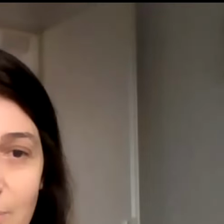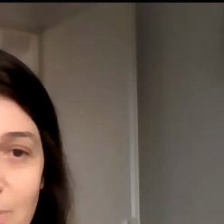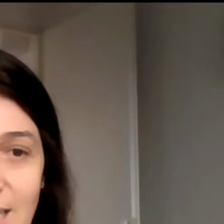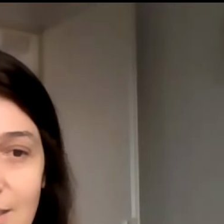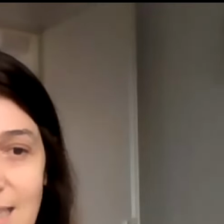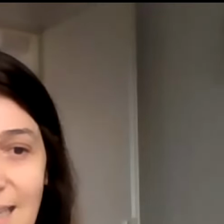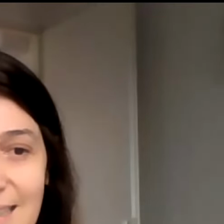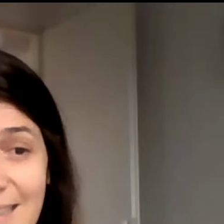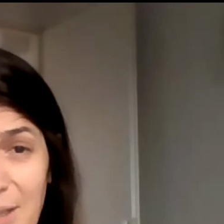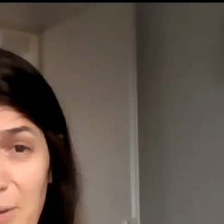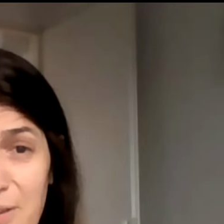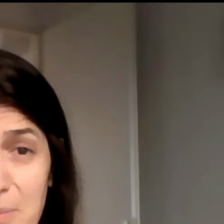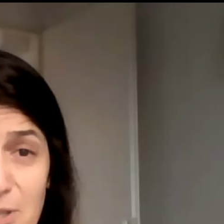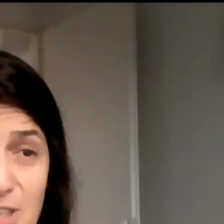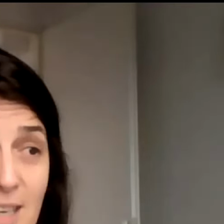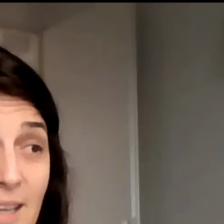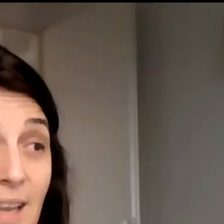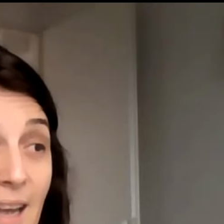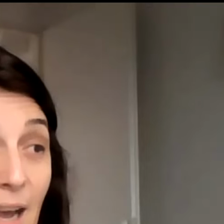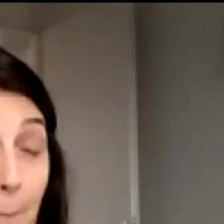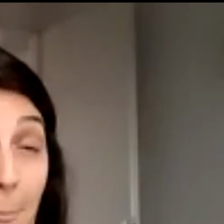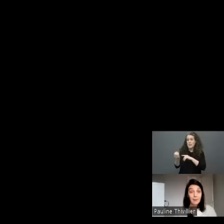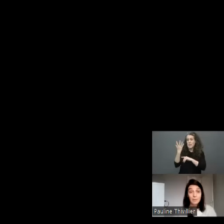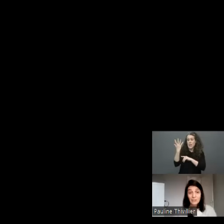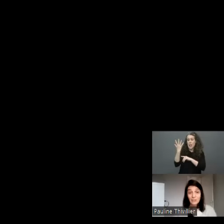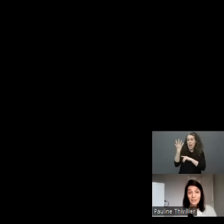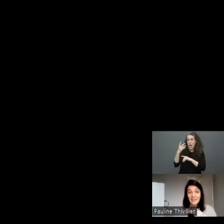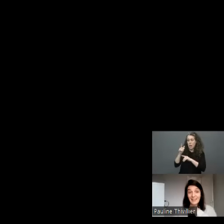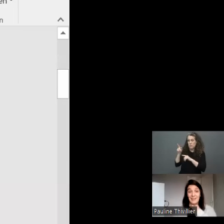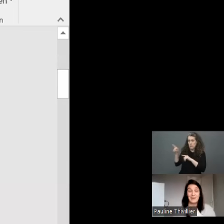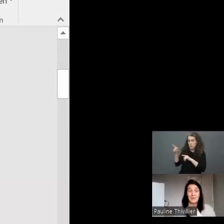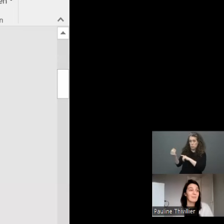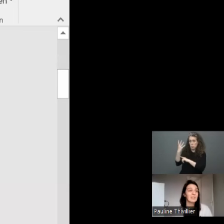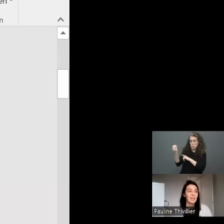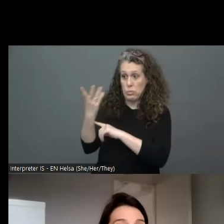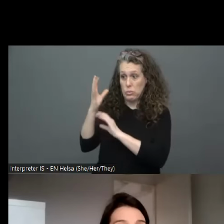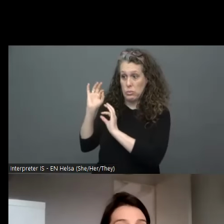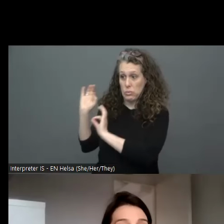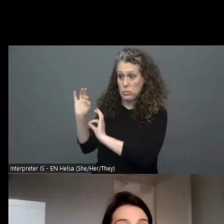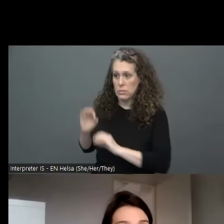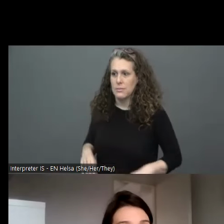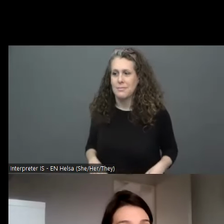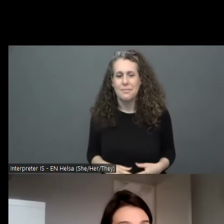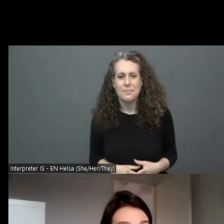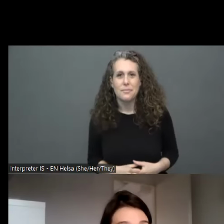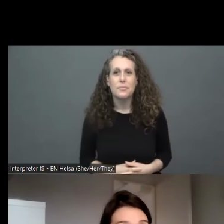share the slide. Thank you very much. I will start by talking to you about